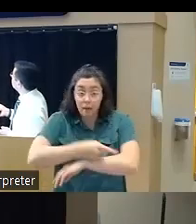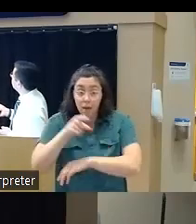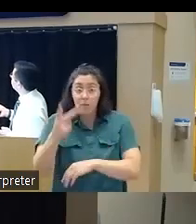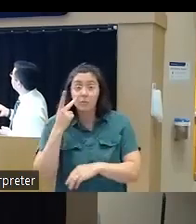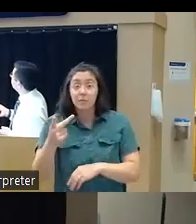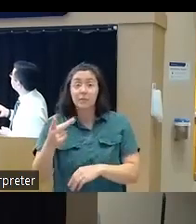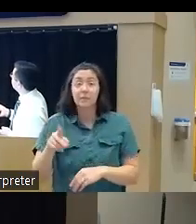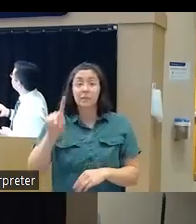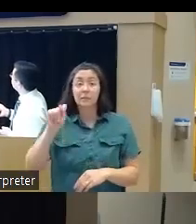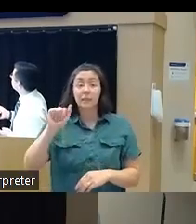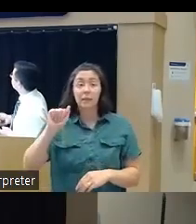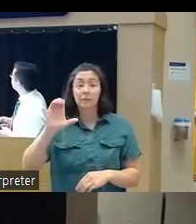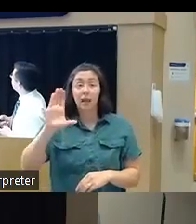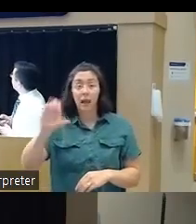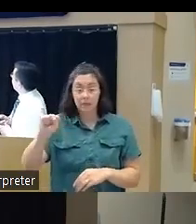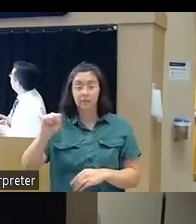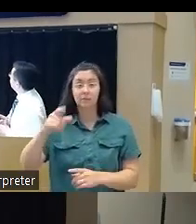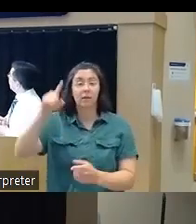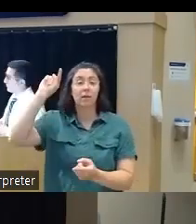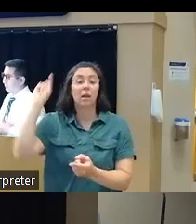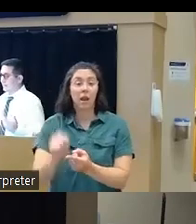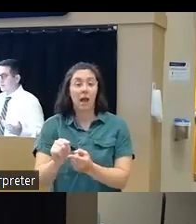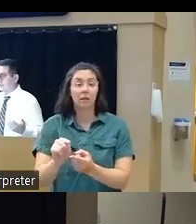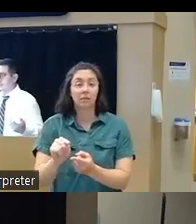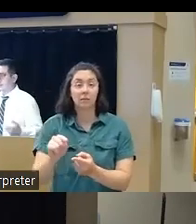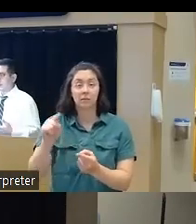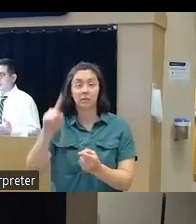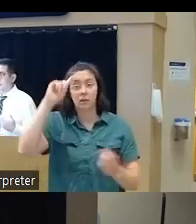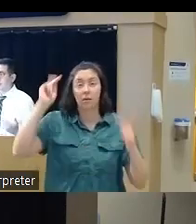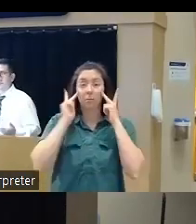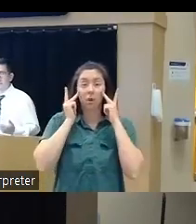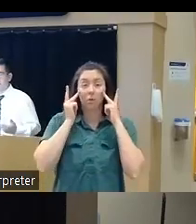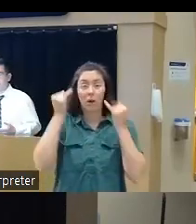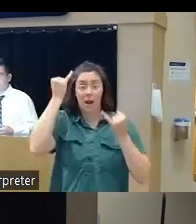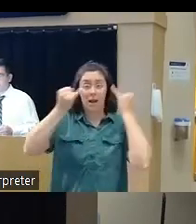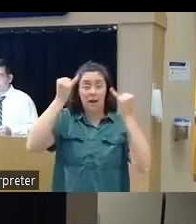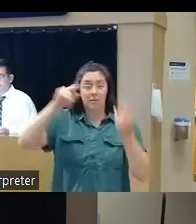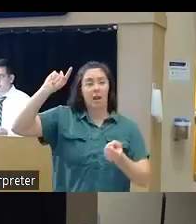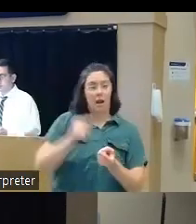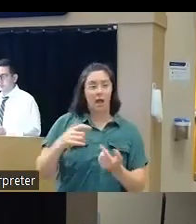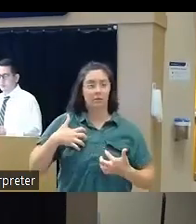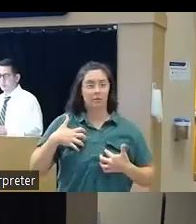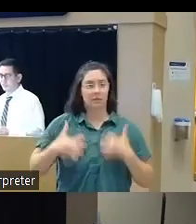Tacs is able to reduce uh paranoid ideation and can reduce anger and hostility as well which is